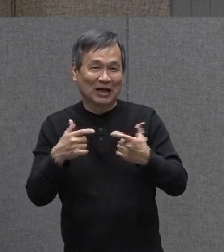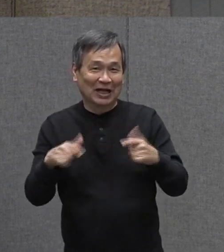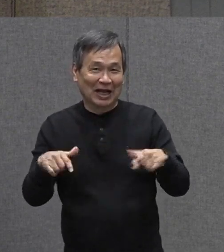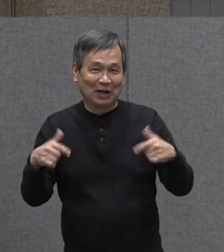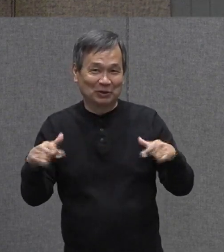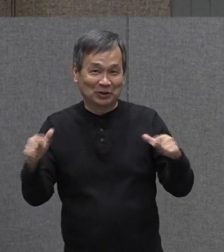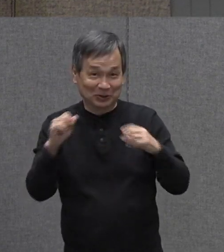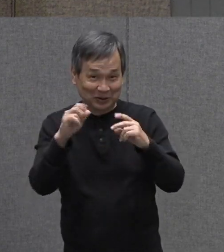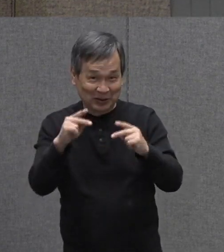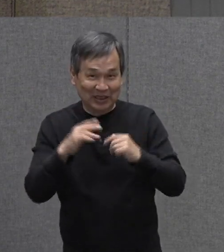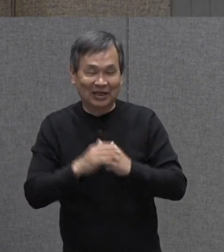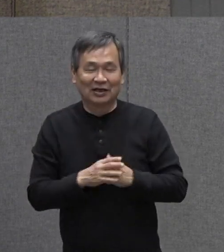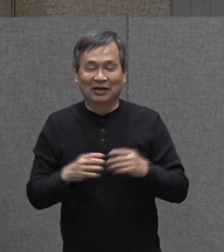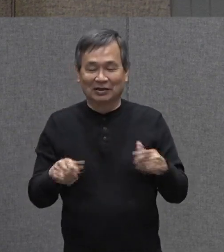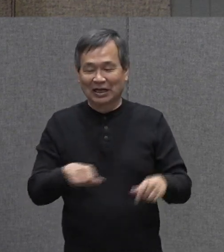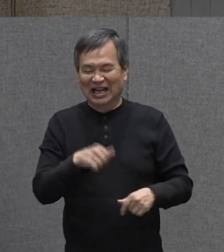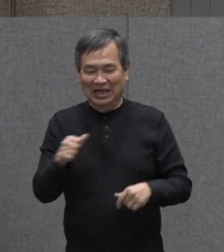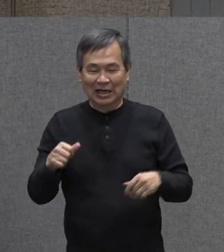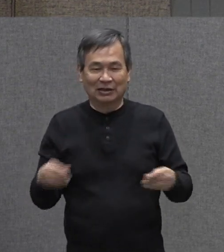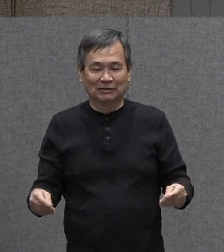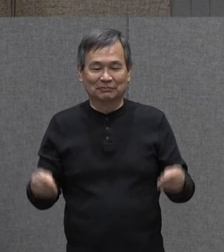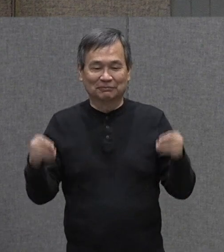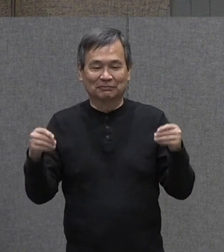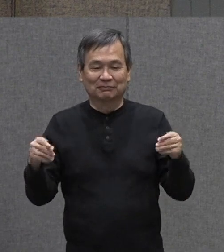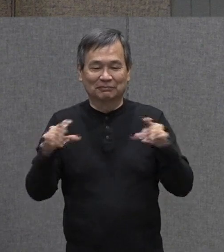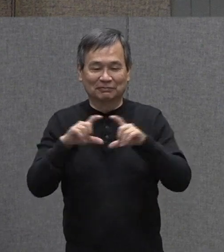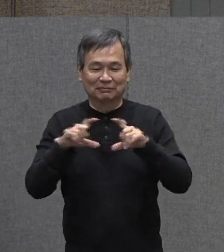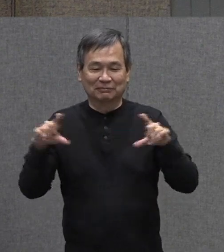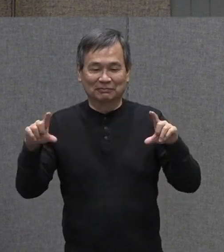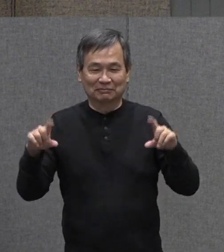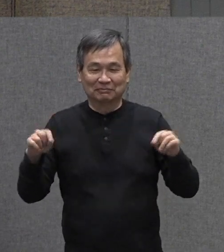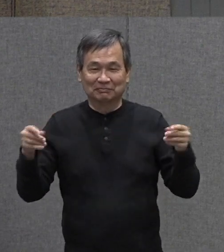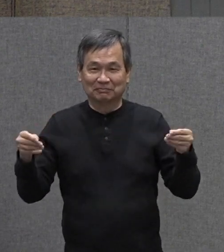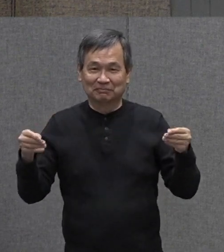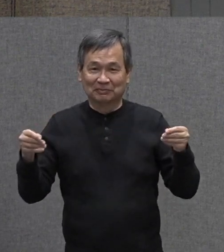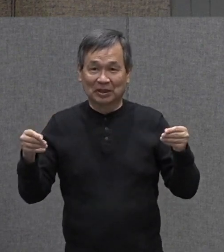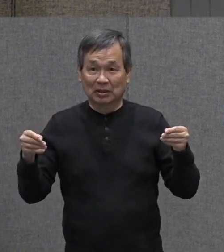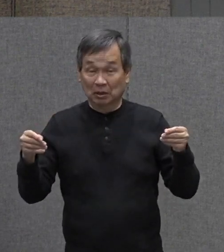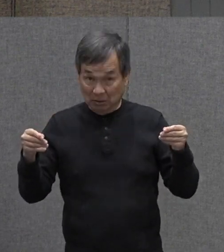So I have another sentence frame. Can you read this?